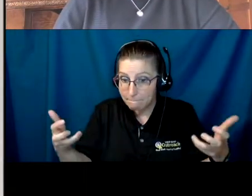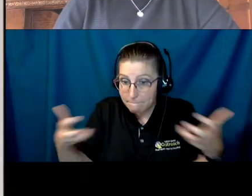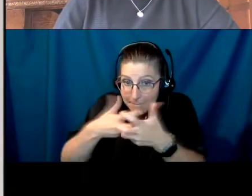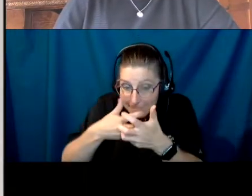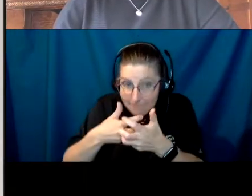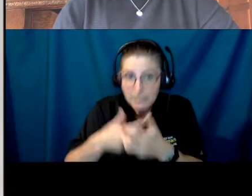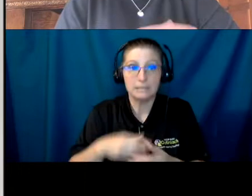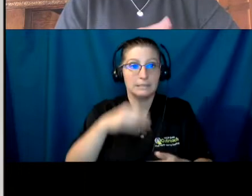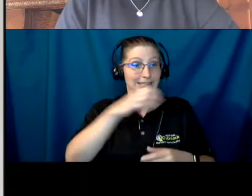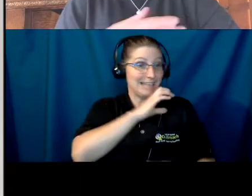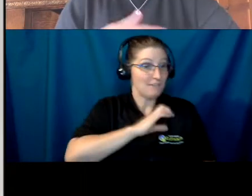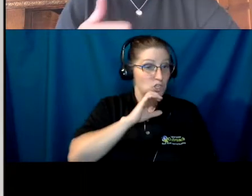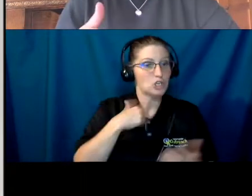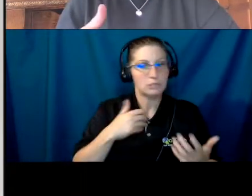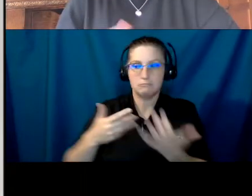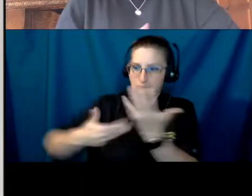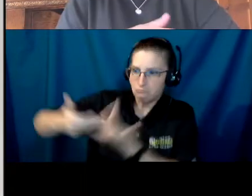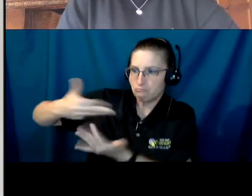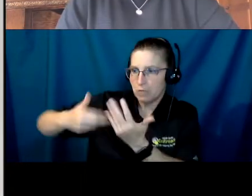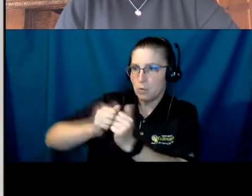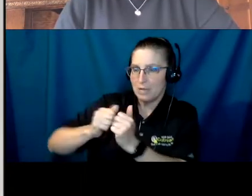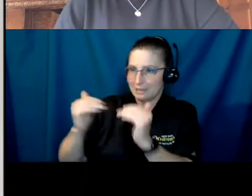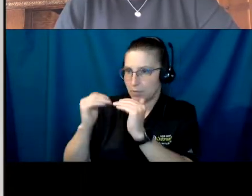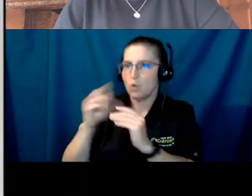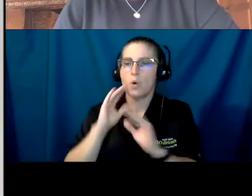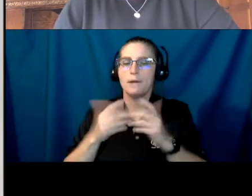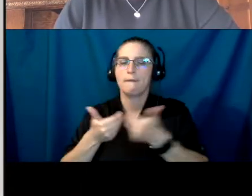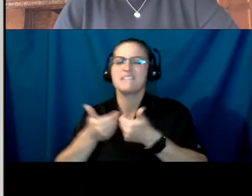the cafeteria? Are they sitting amongst their peers? Or are they sitting in a separate place?